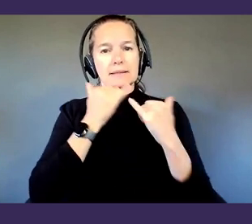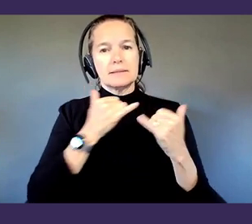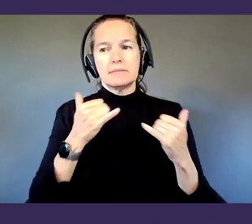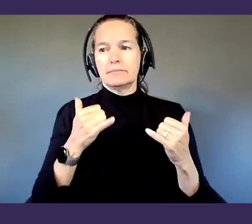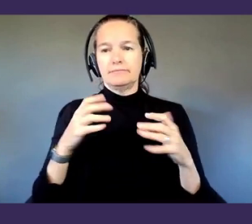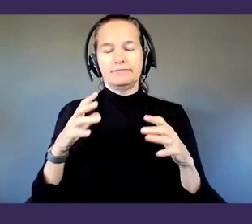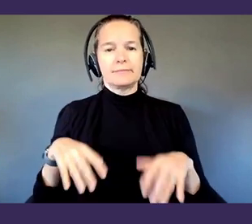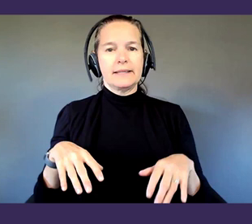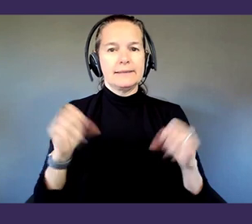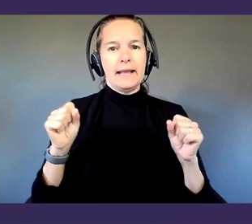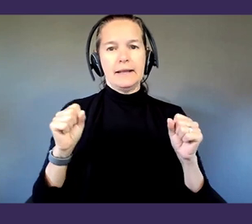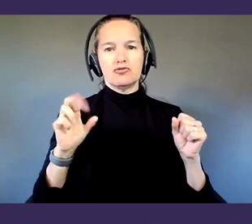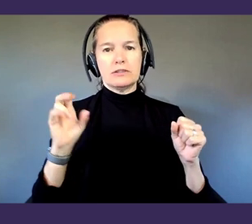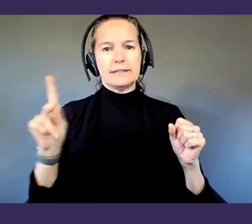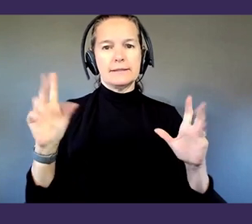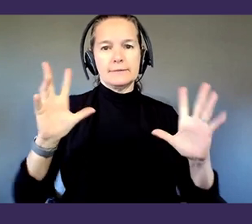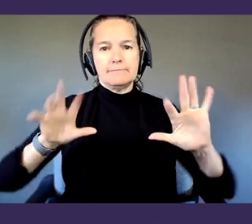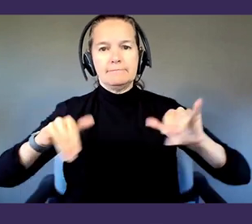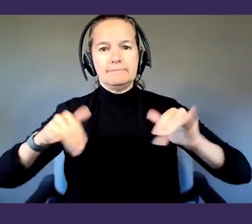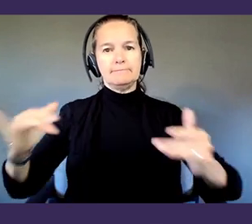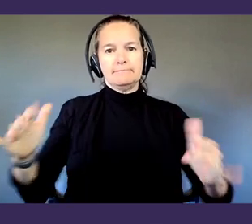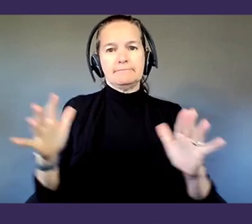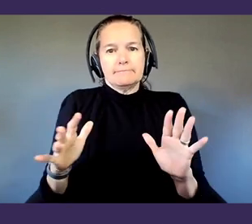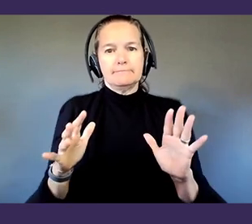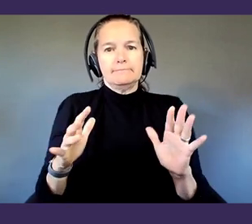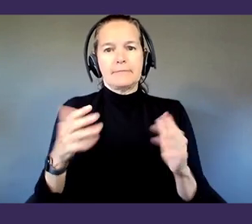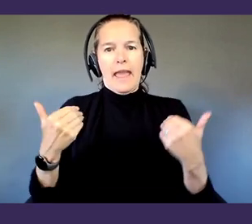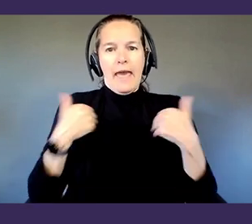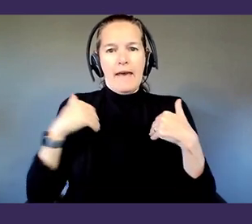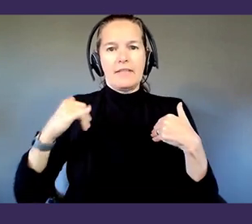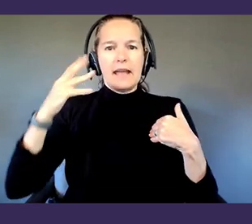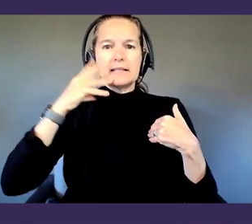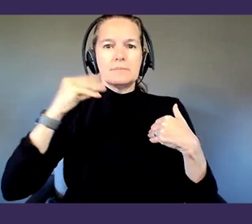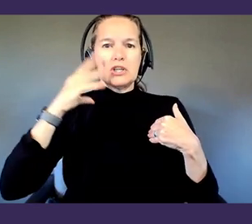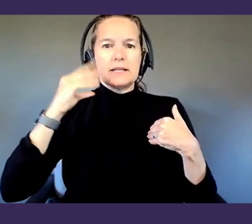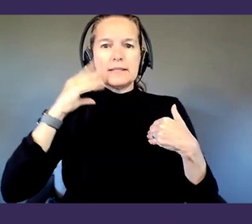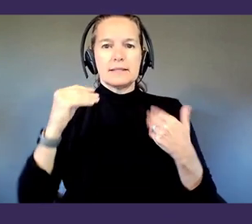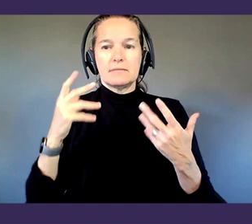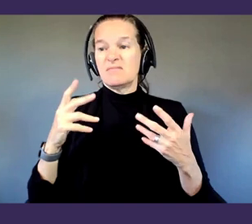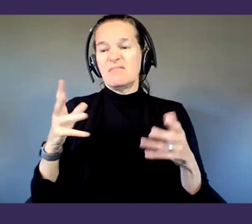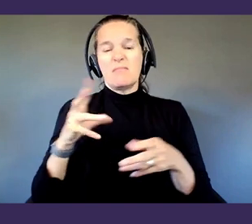and have that part of the human experience be part of their journey as well.